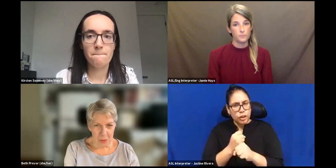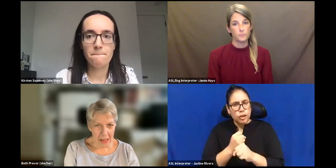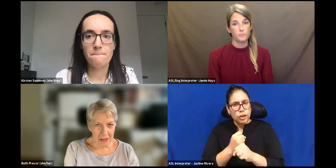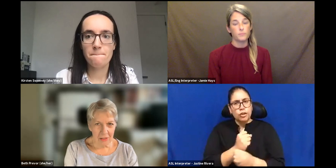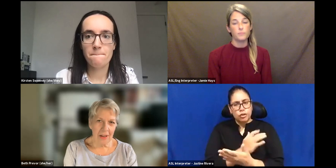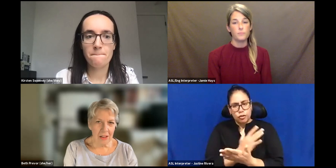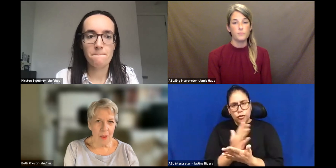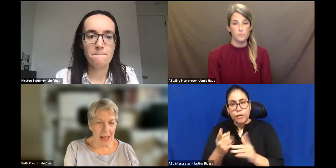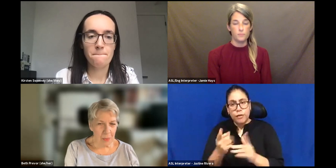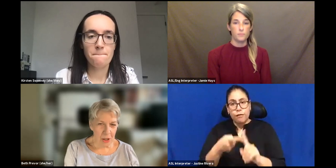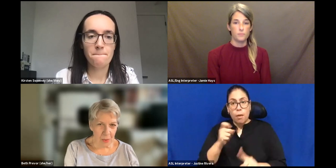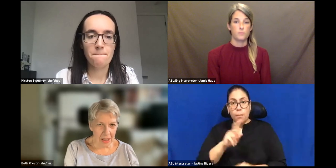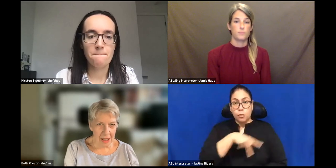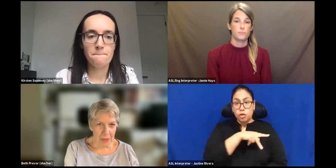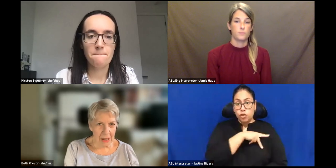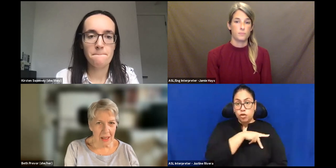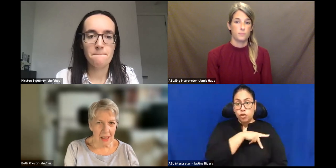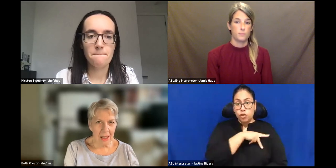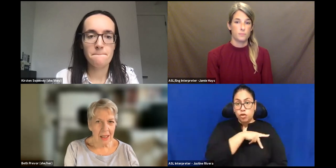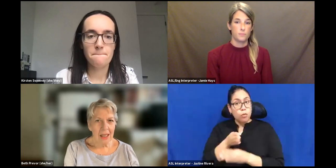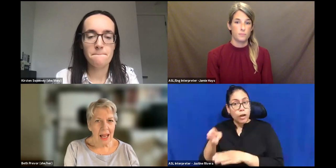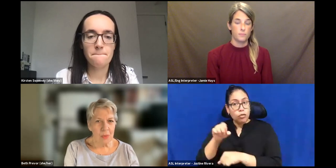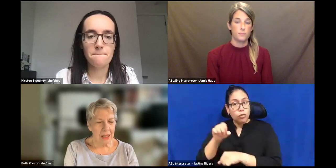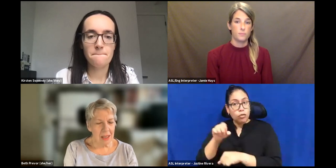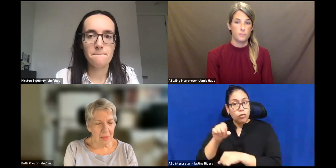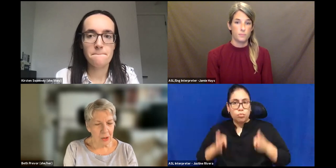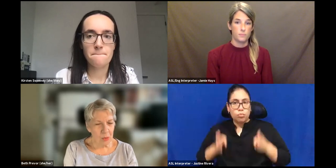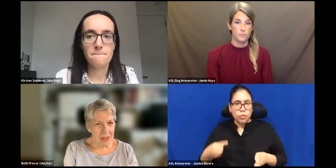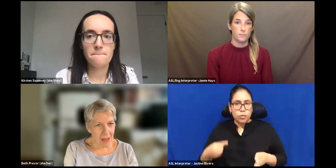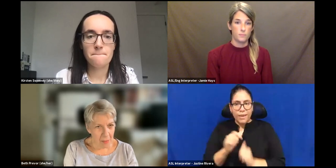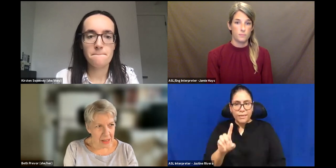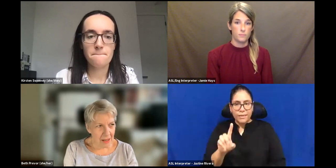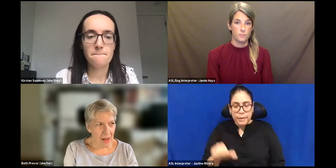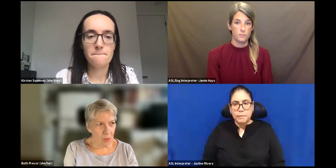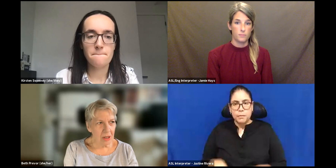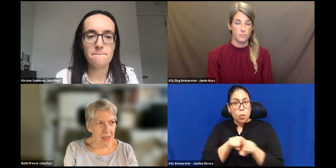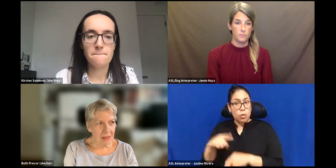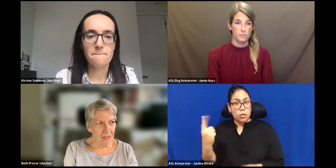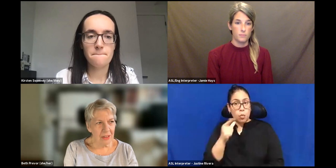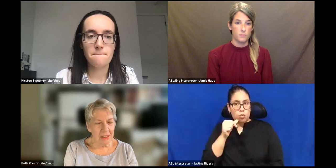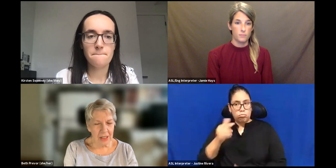perspective, you know, as a person with a disability as well as somebody who runs a company that works in the field of